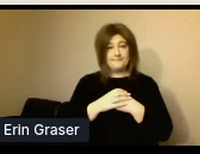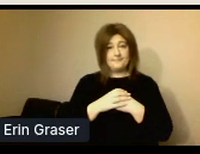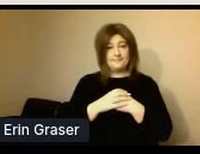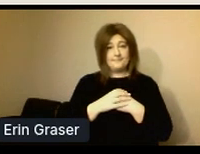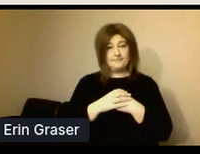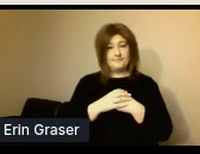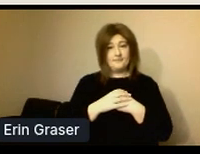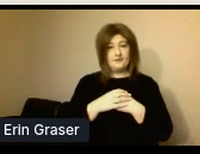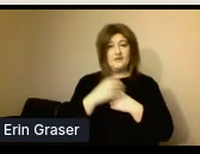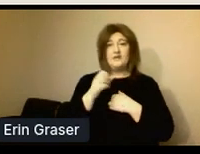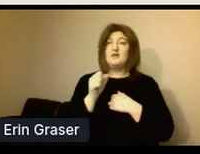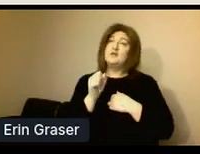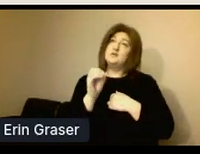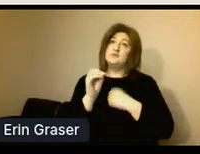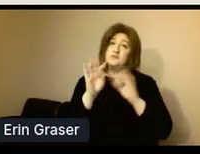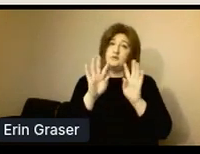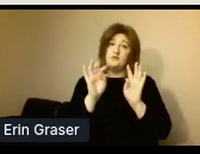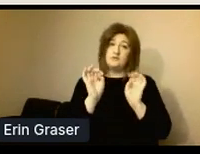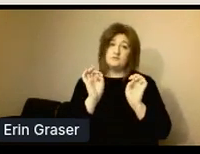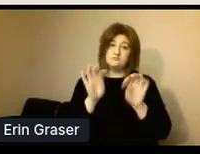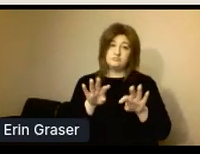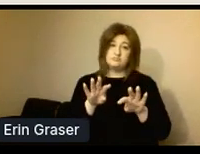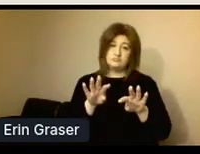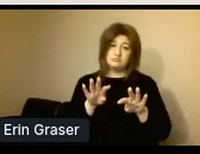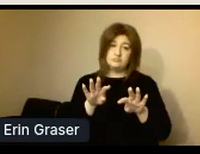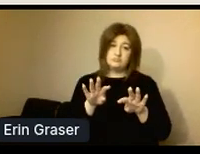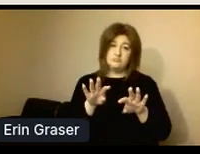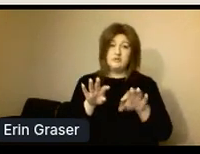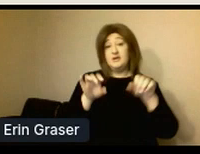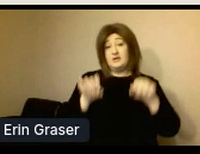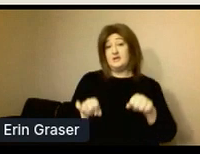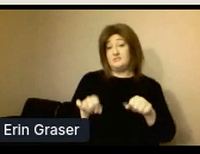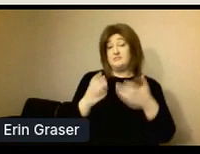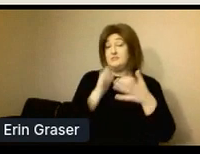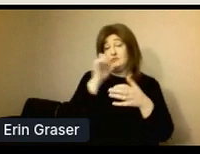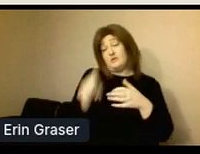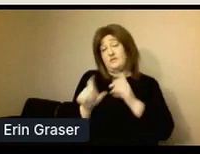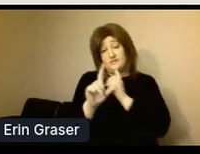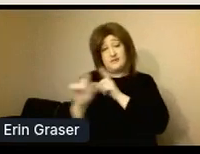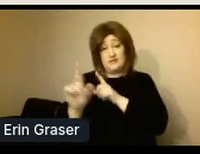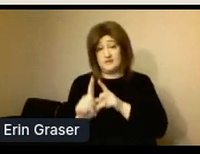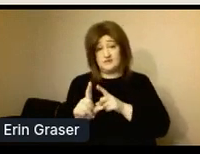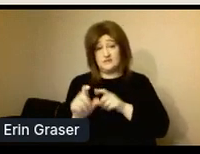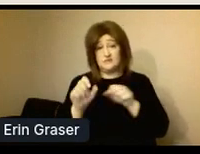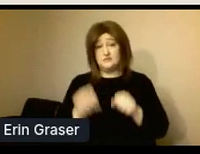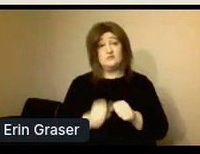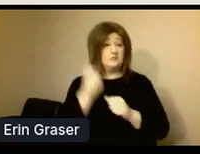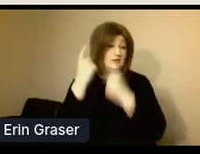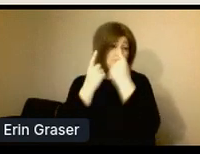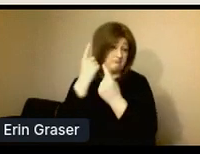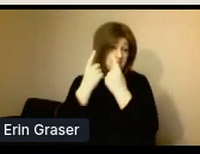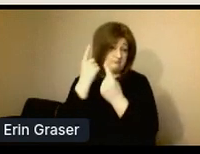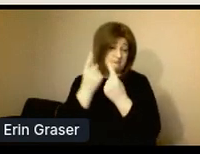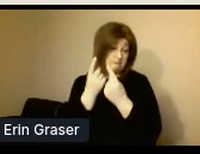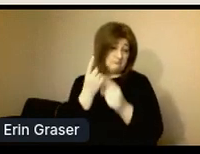So I'm going to ask you a question. And it could be rhetorical. You don't have to answer it, I guess, right at this moment.